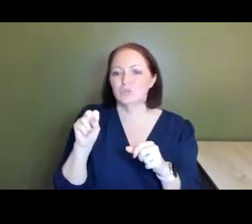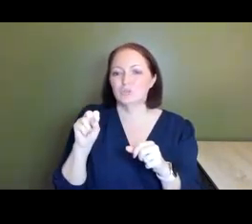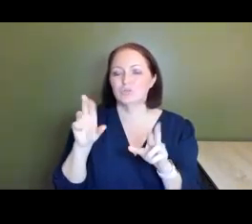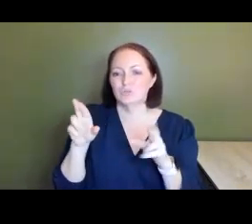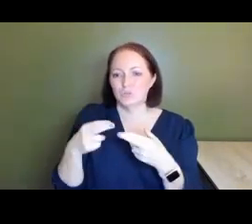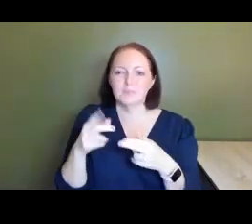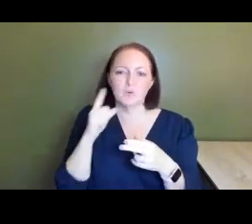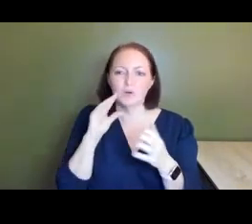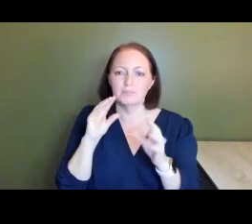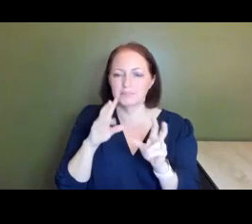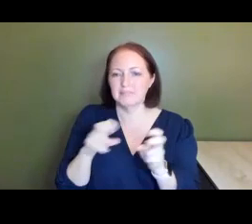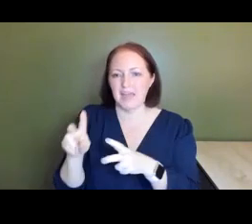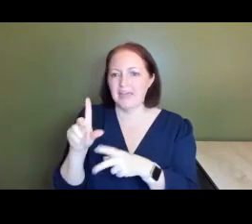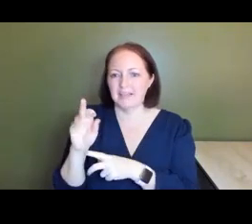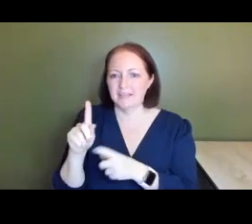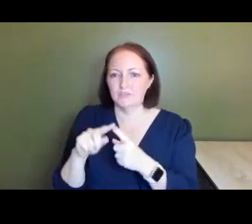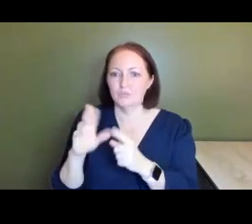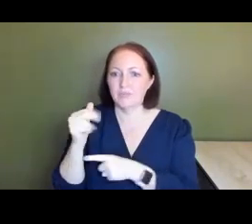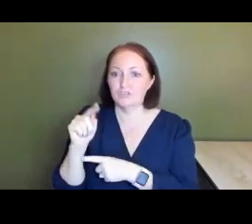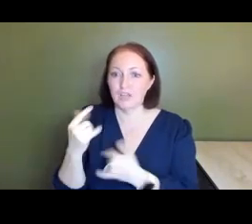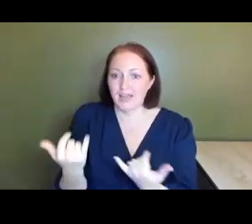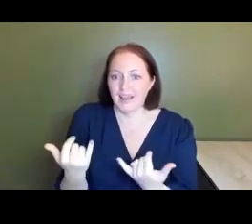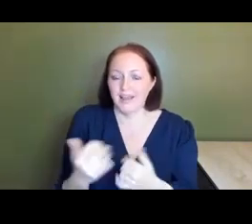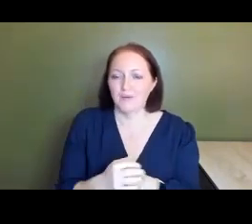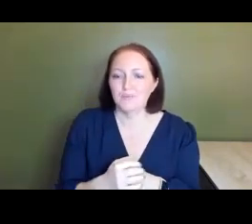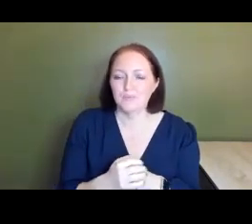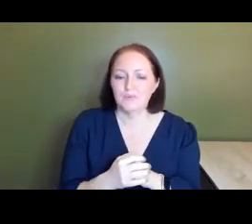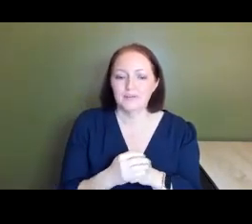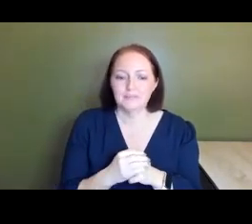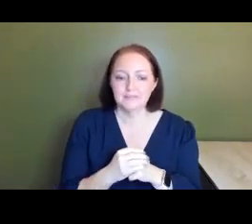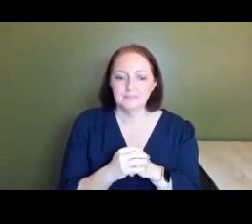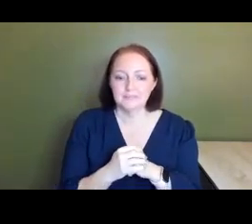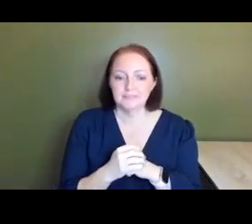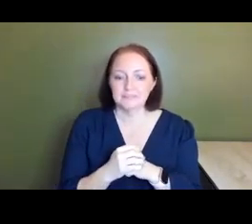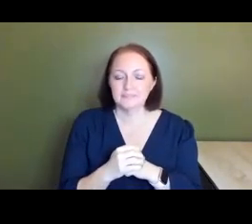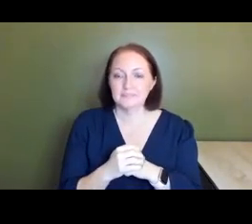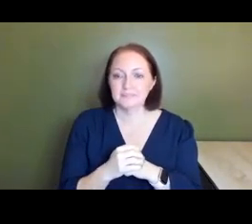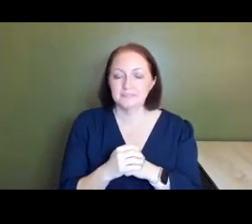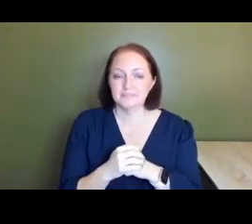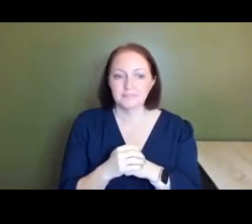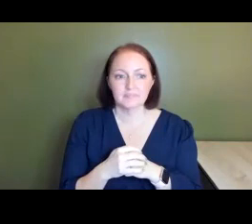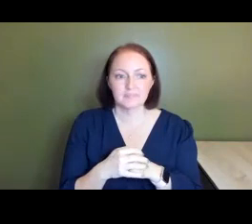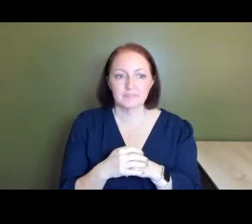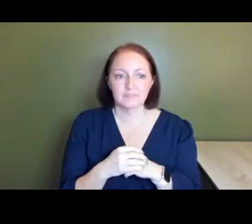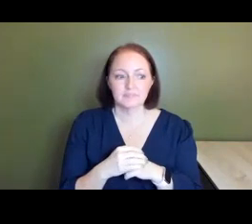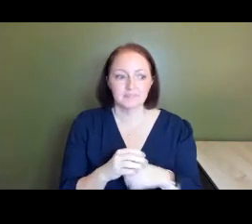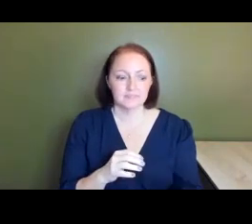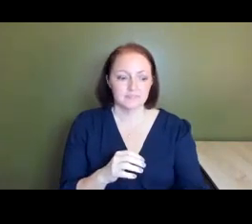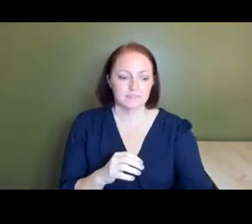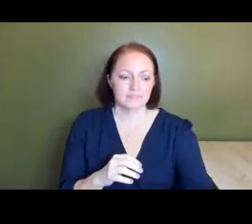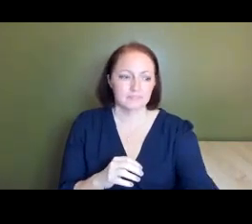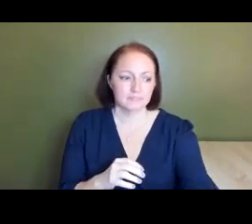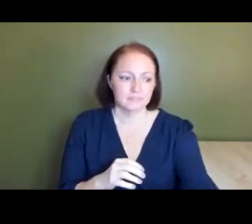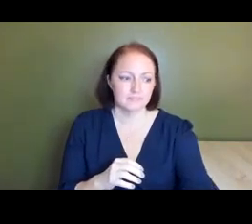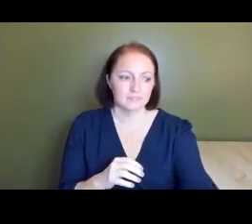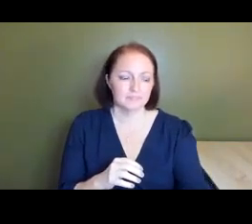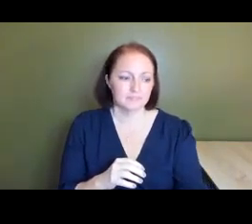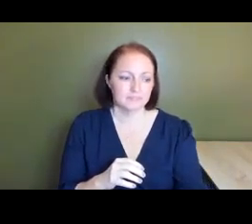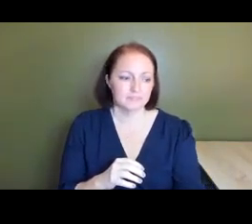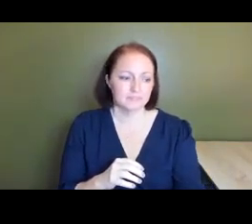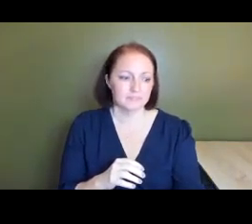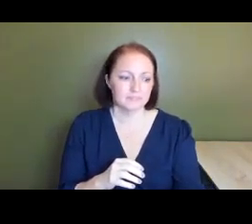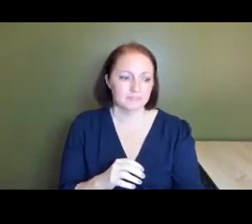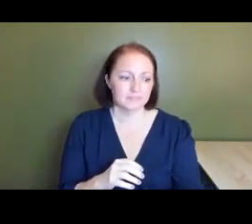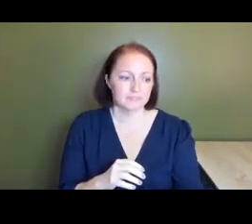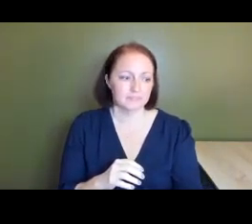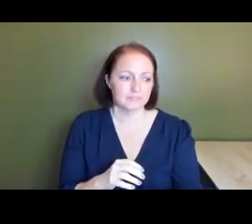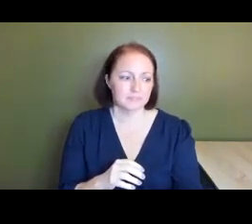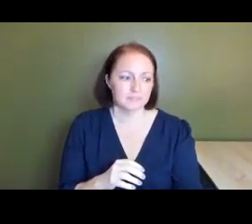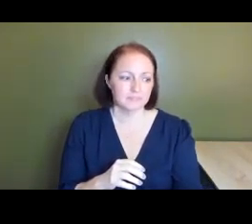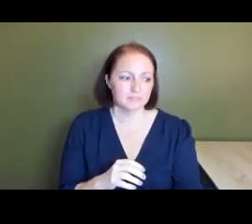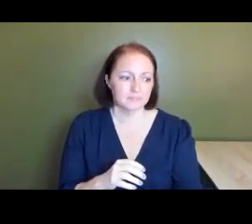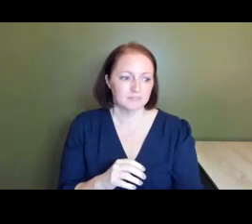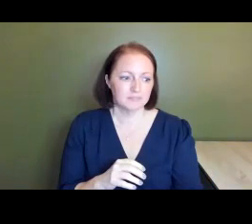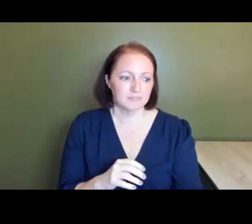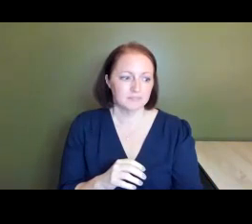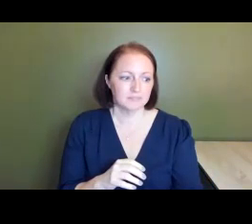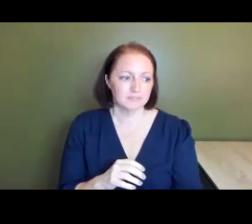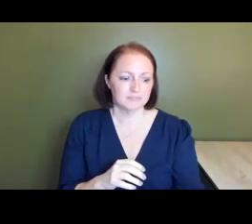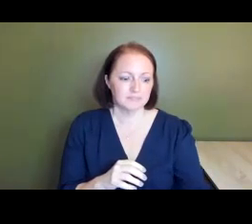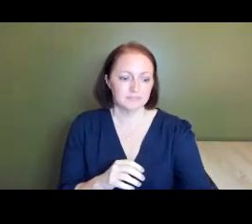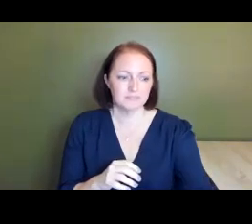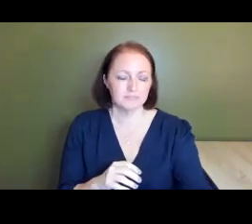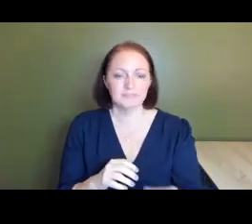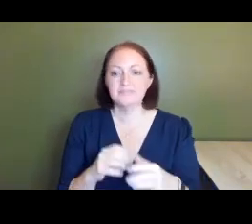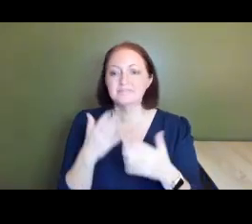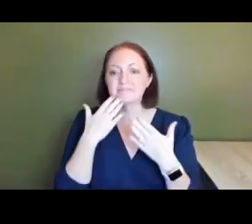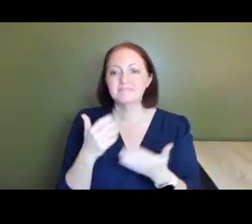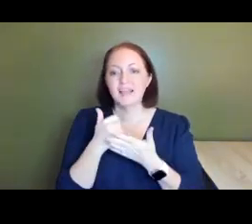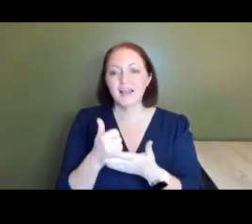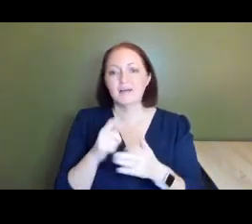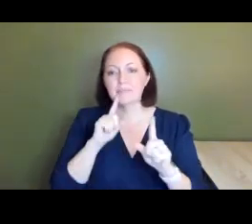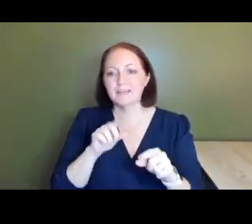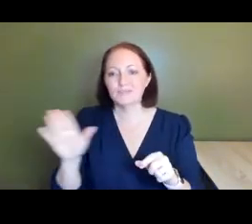links in the chat for you now. Next slide. Thank you. To help answer your questions we